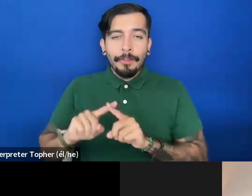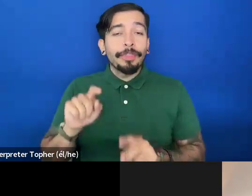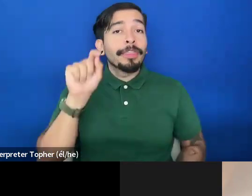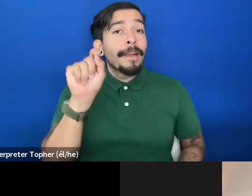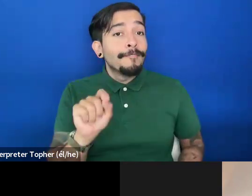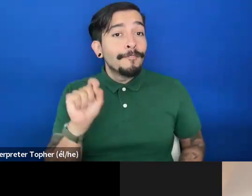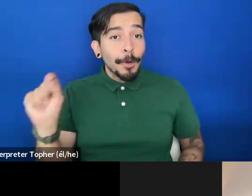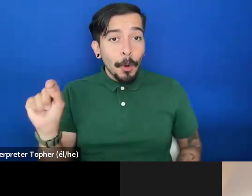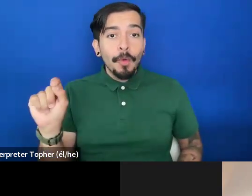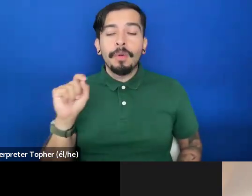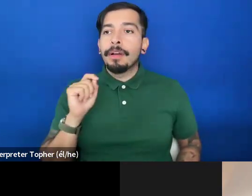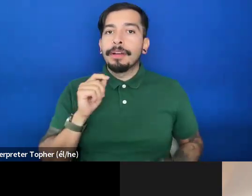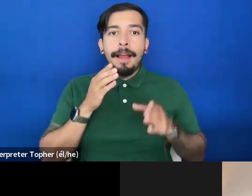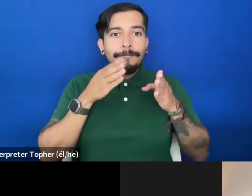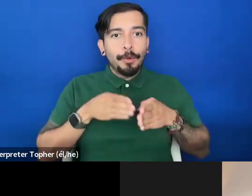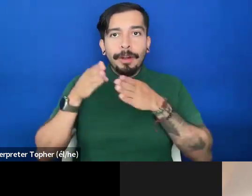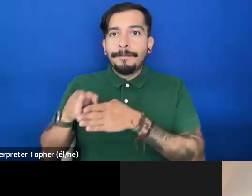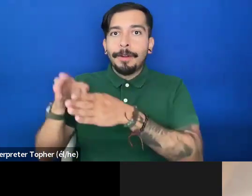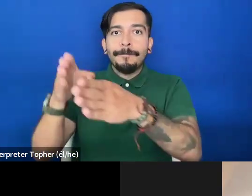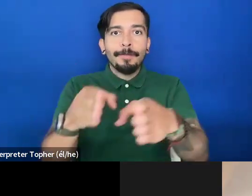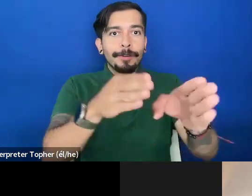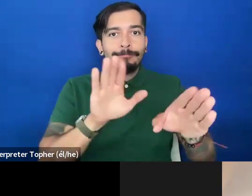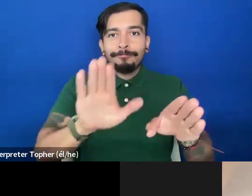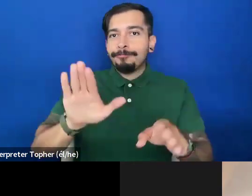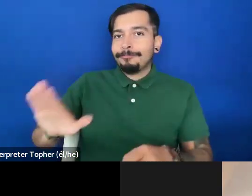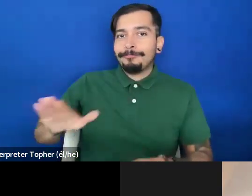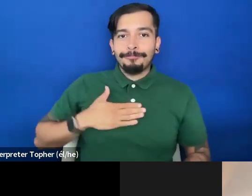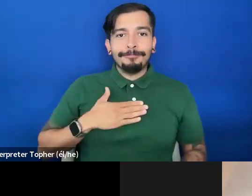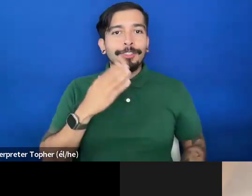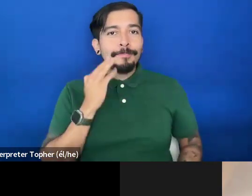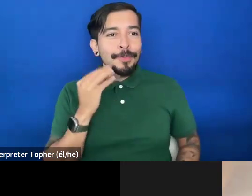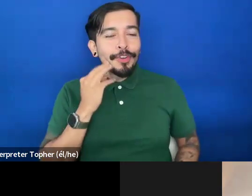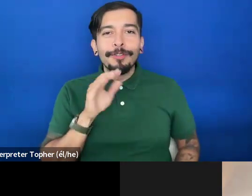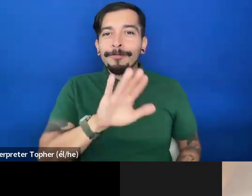and wisdom plays a major role in the way that